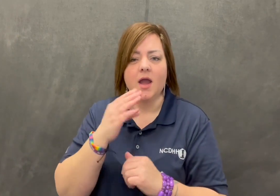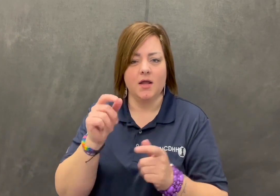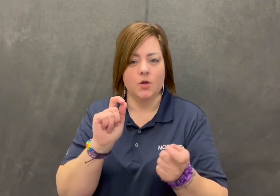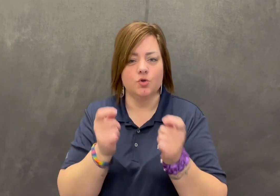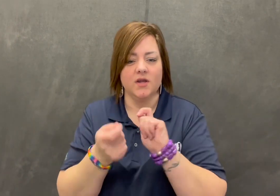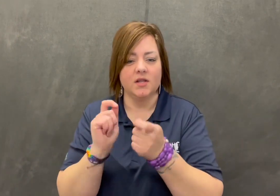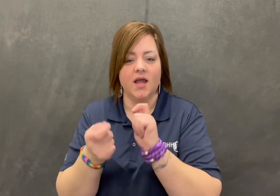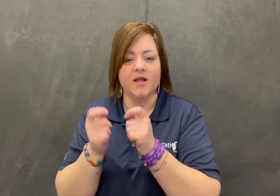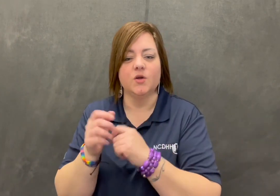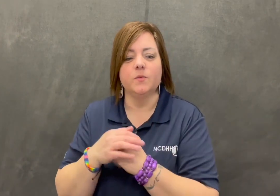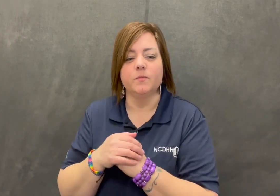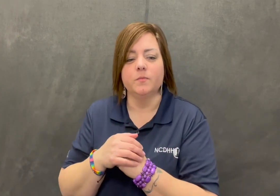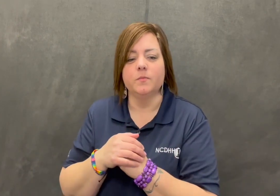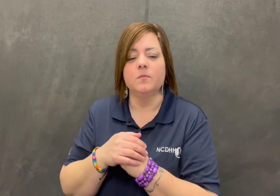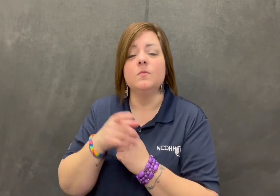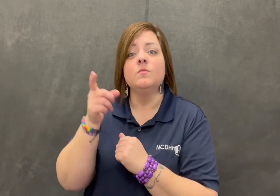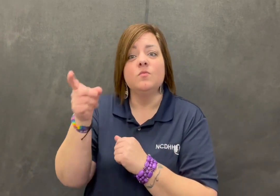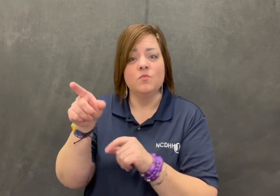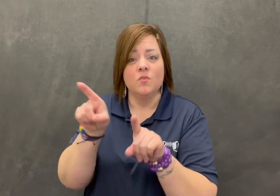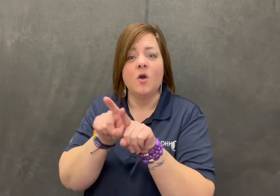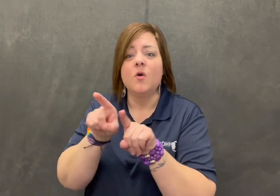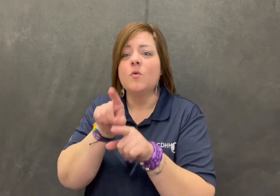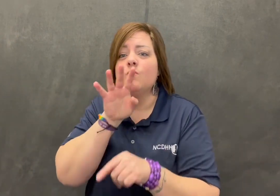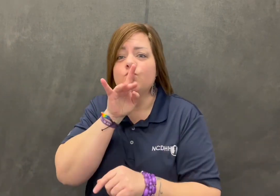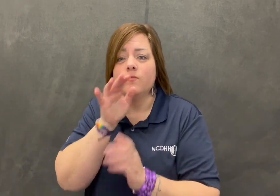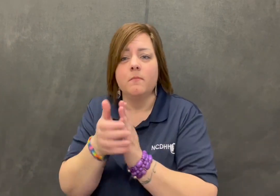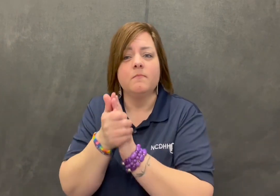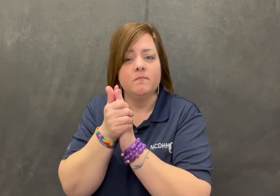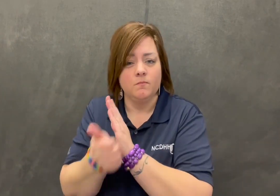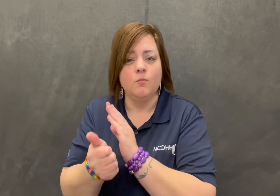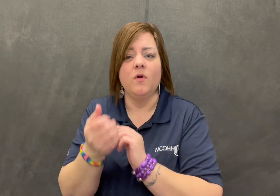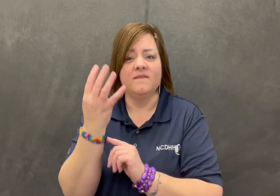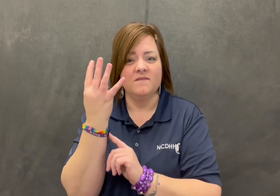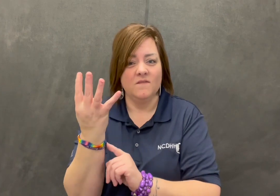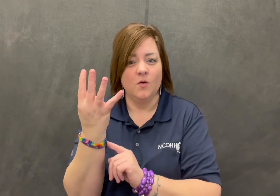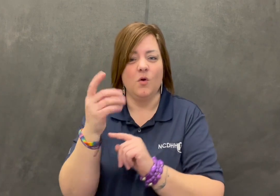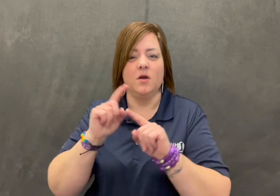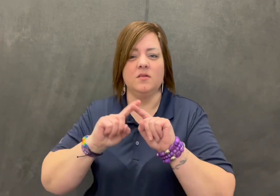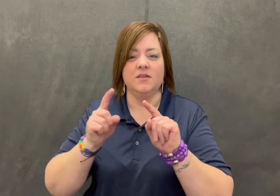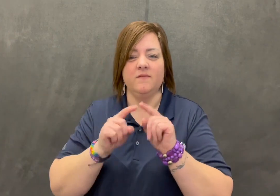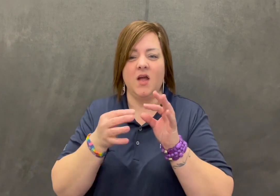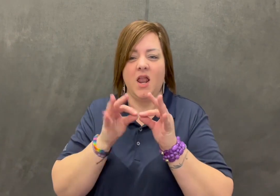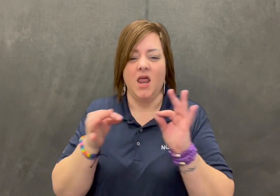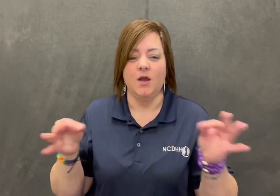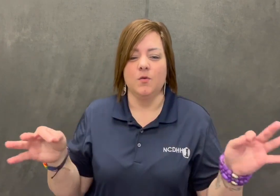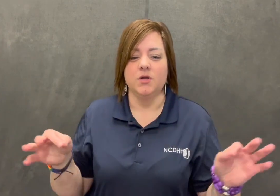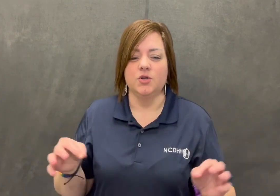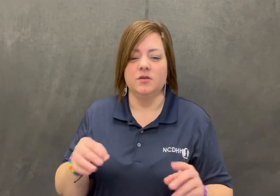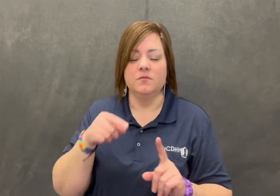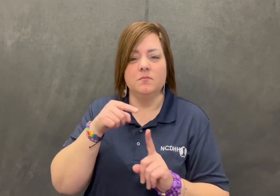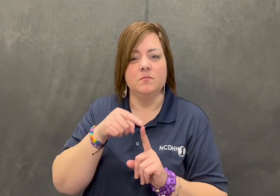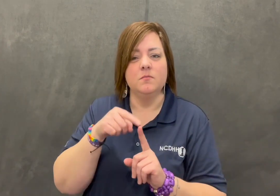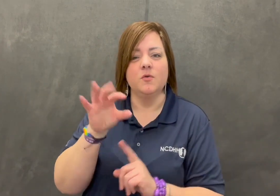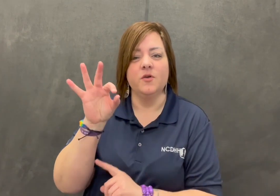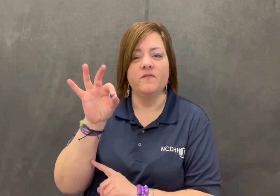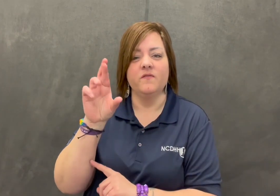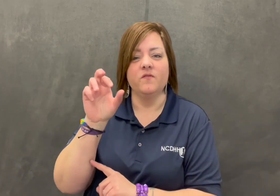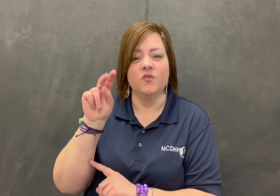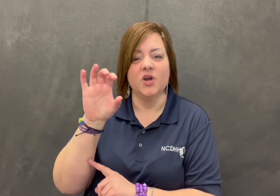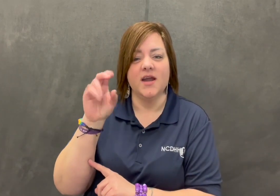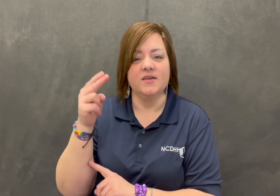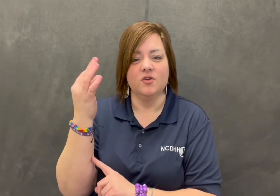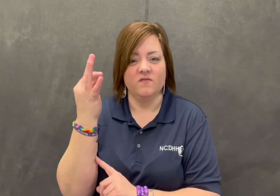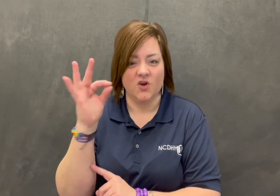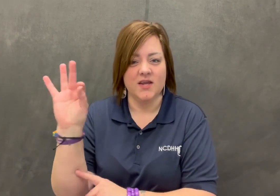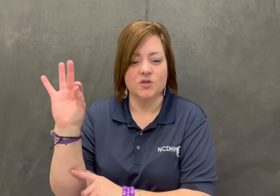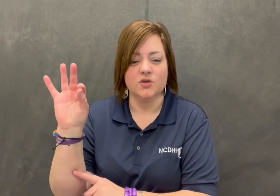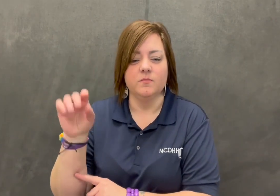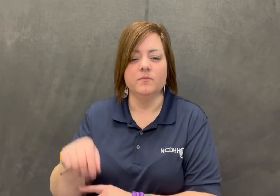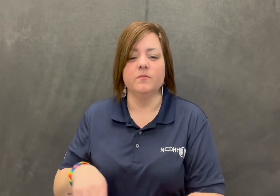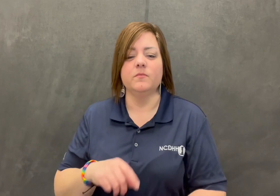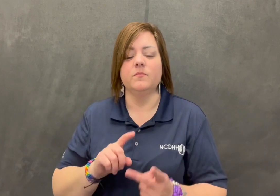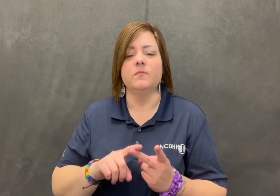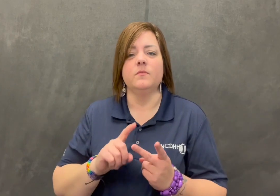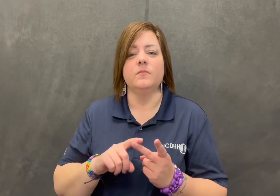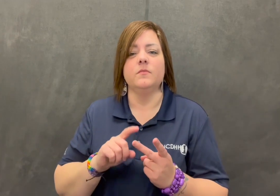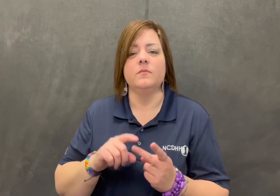illustrator and translator. Regina was fluent in four other languages: French, Spanish,